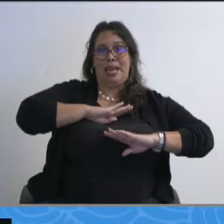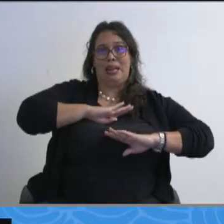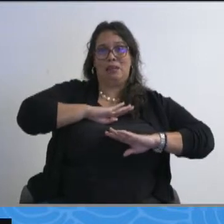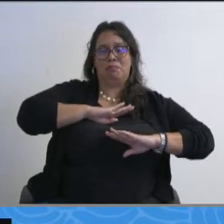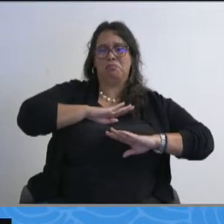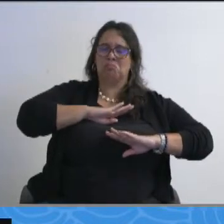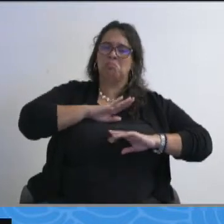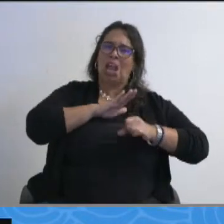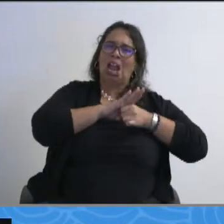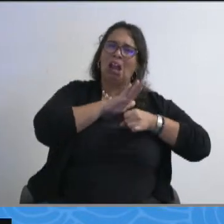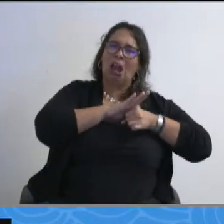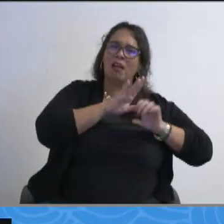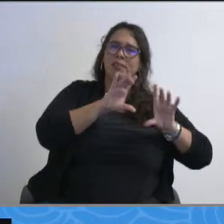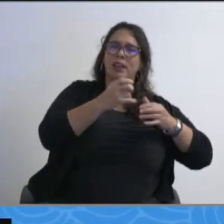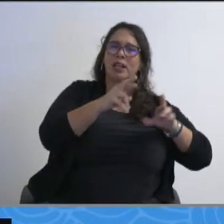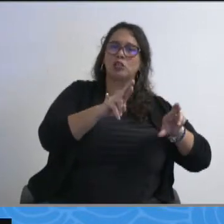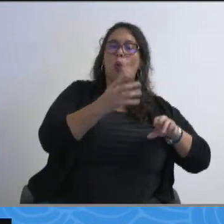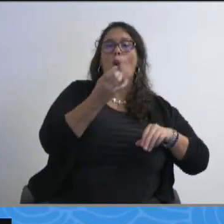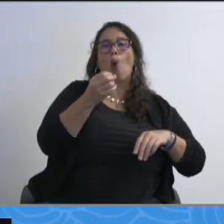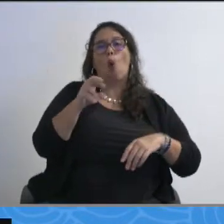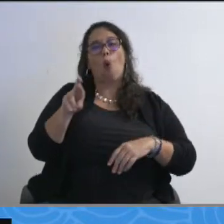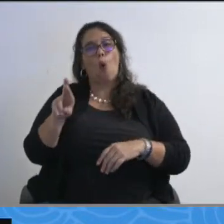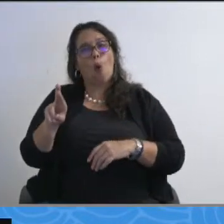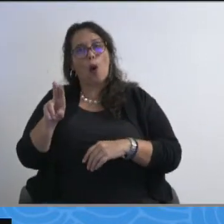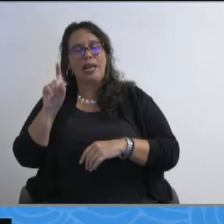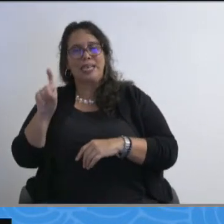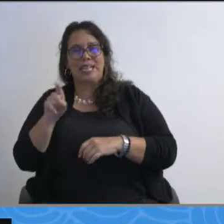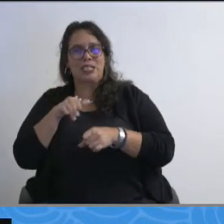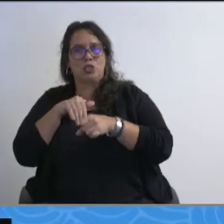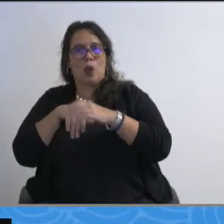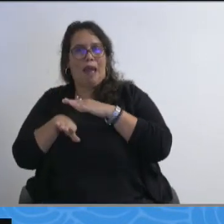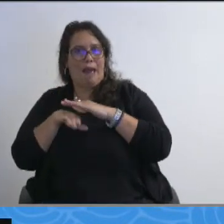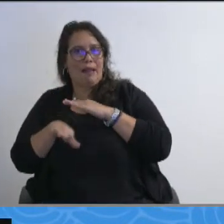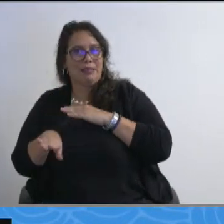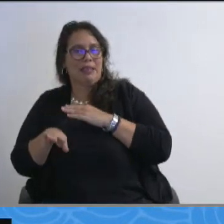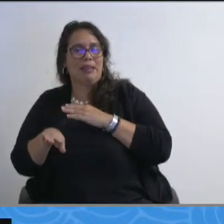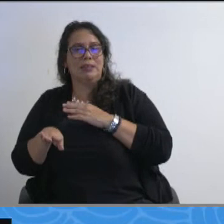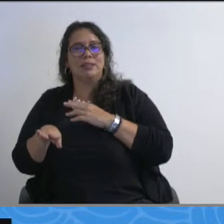or in fact they do need to access one of the options that are being offered at their school site.